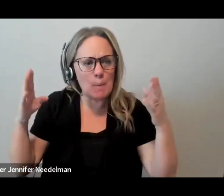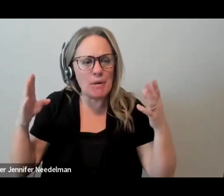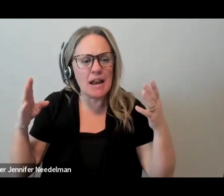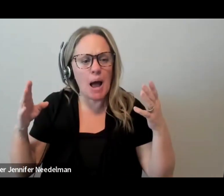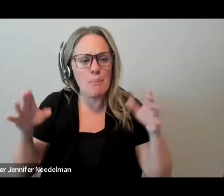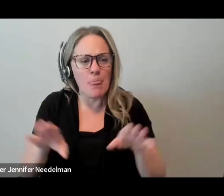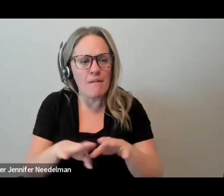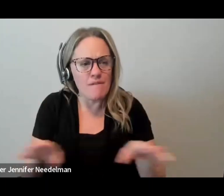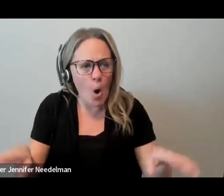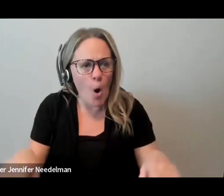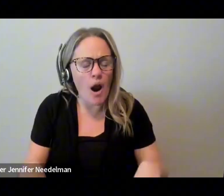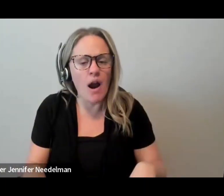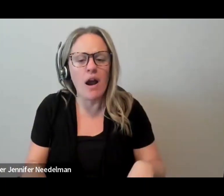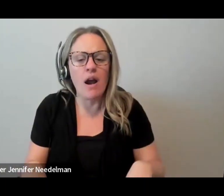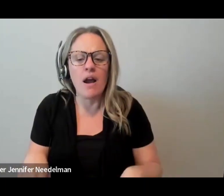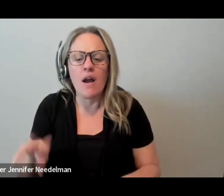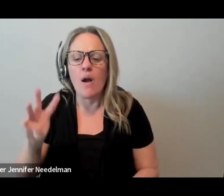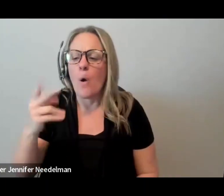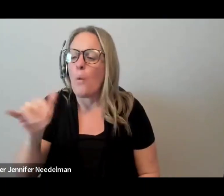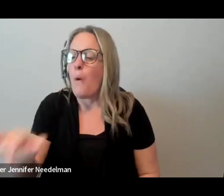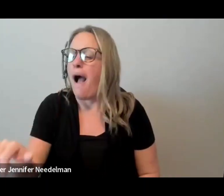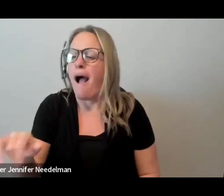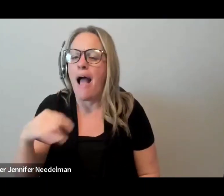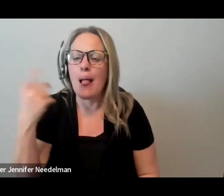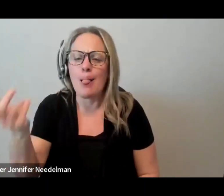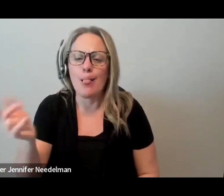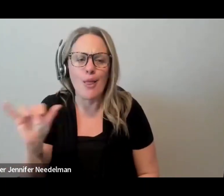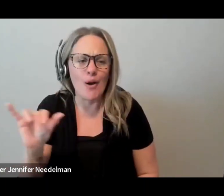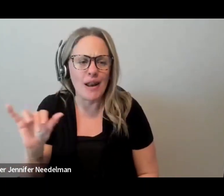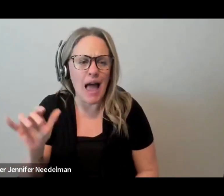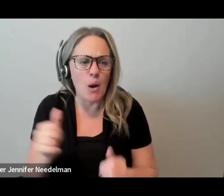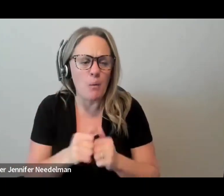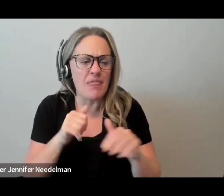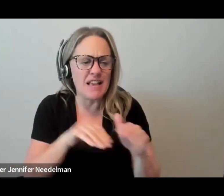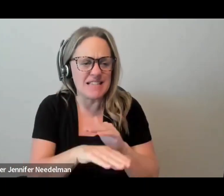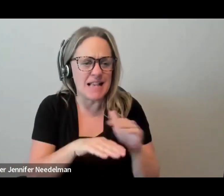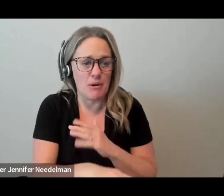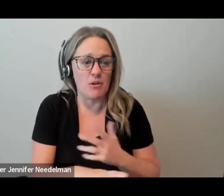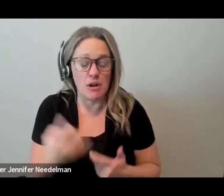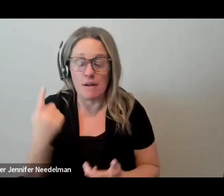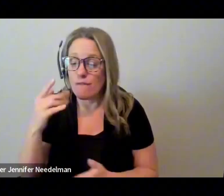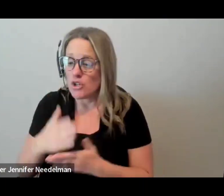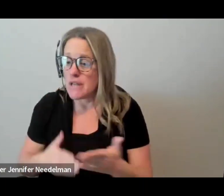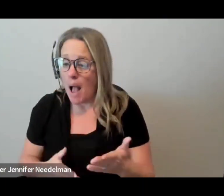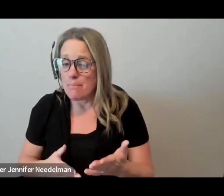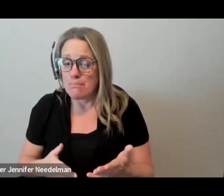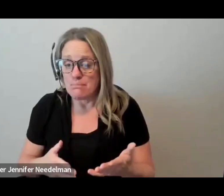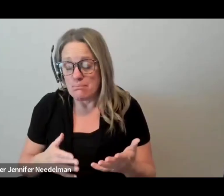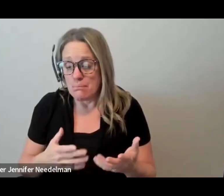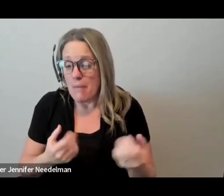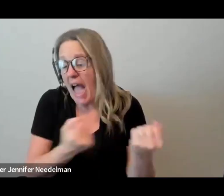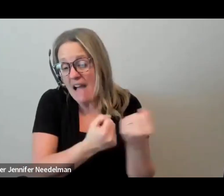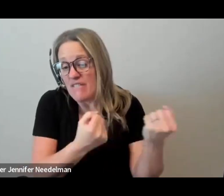to what a "why" can look like in accessibility, typically. So for some, the "why" is advocacy, right?